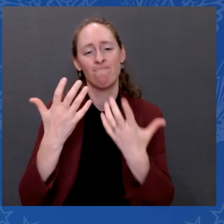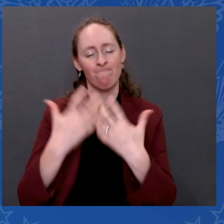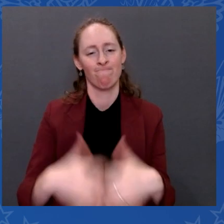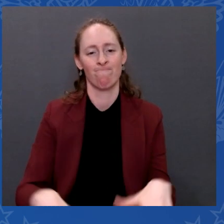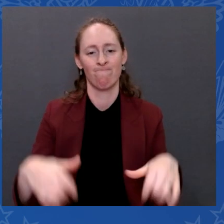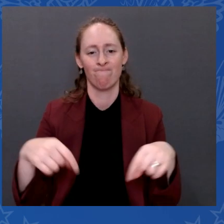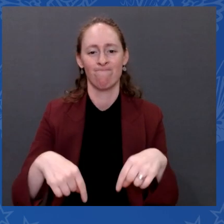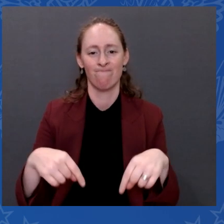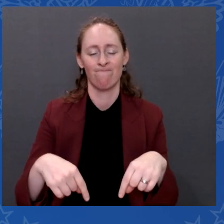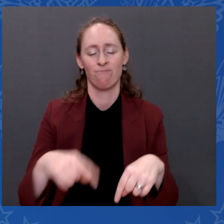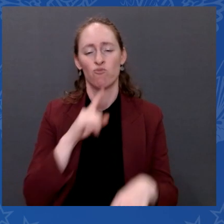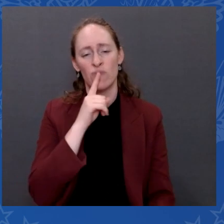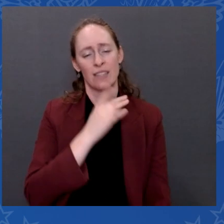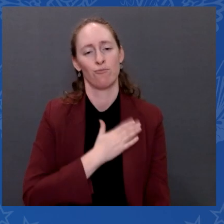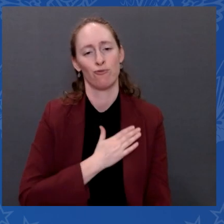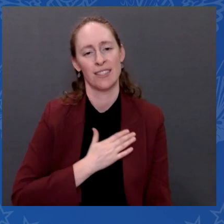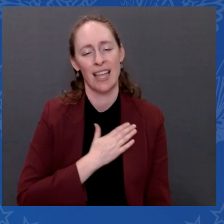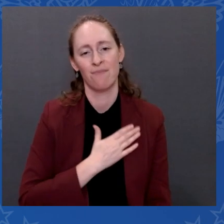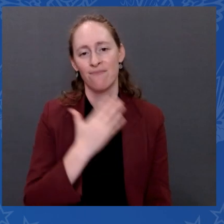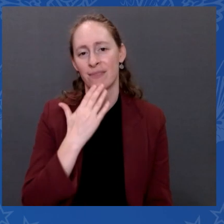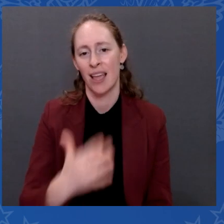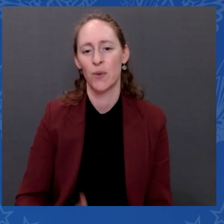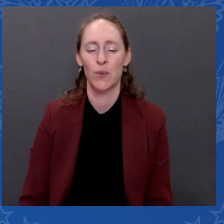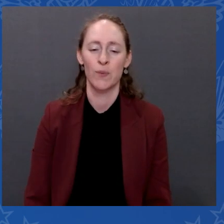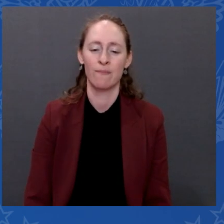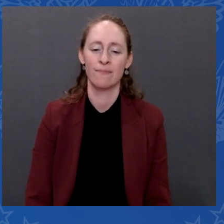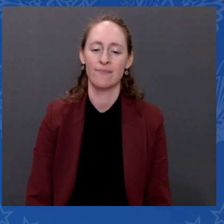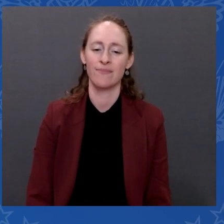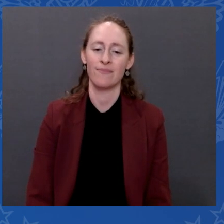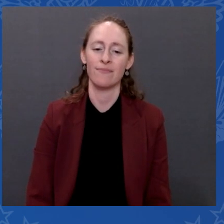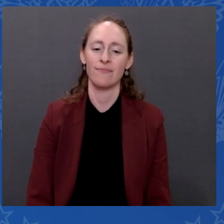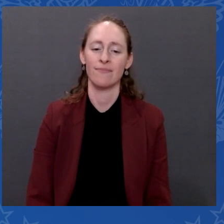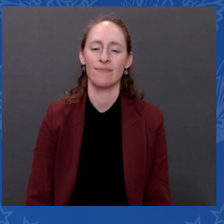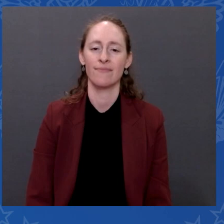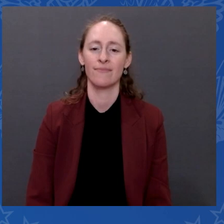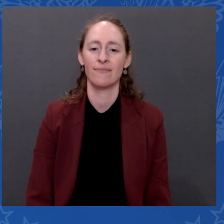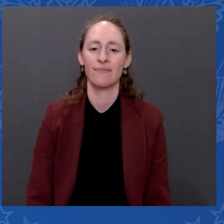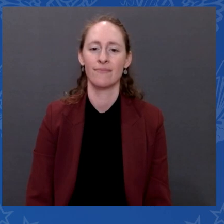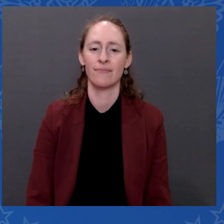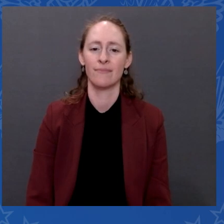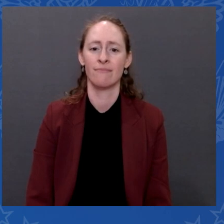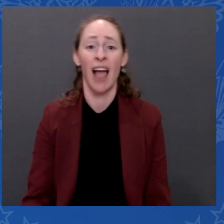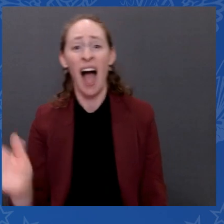The Press: Mr. President, how are you feeling with COVID? The President: I'm feeling great,